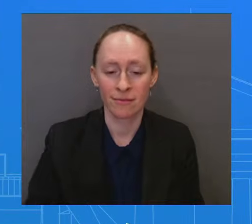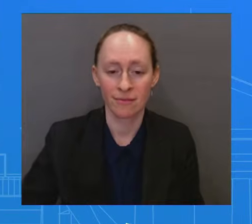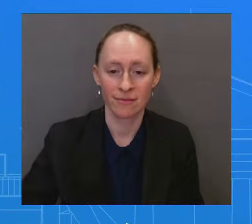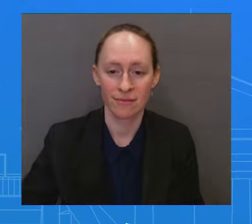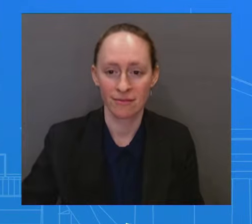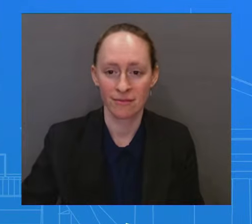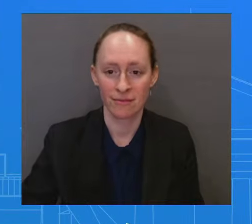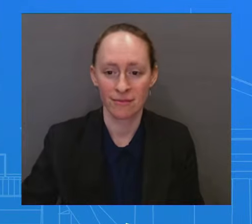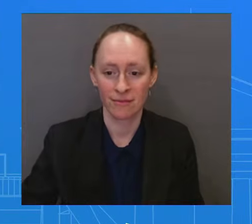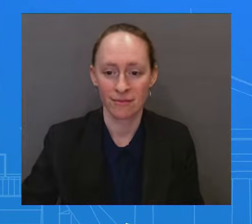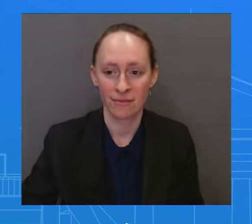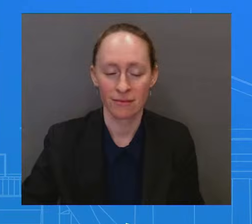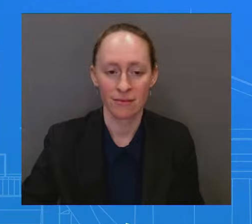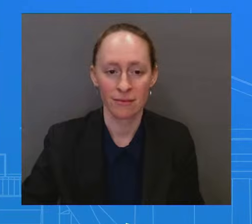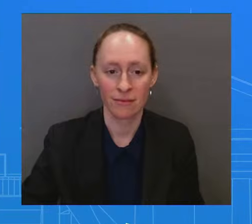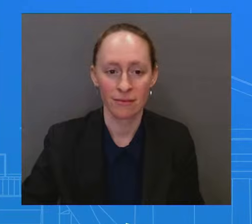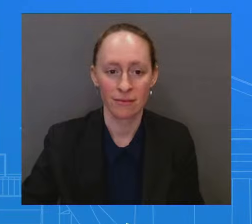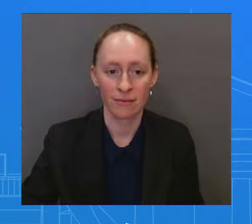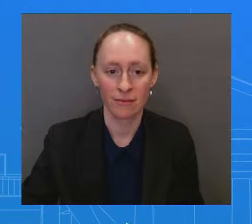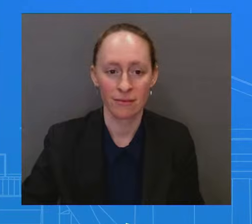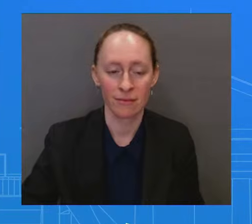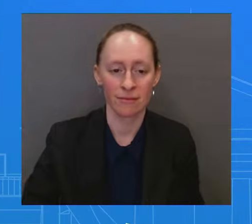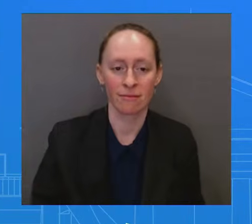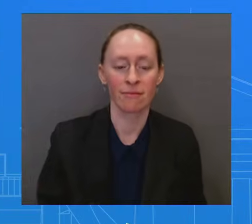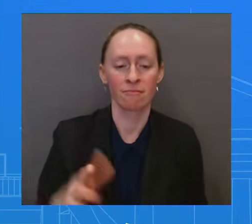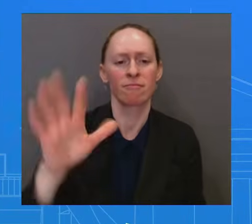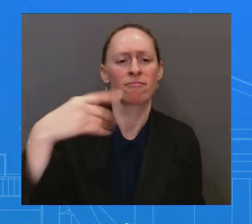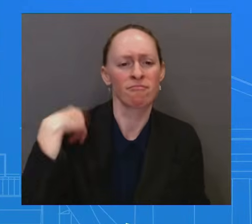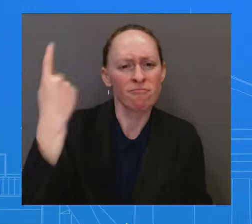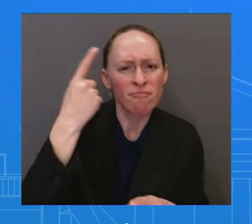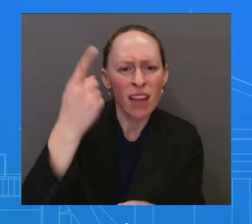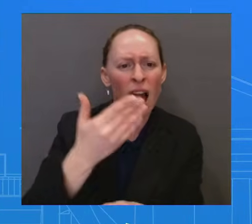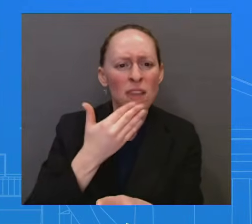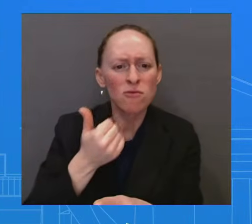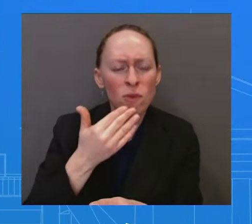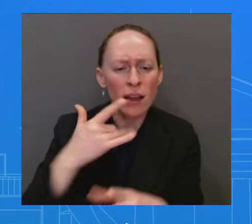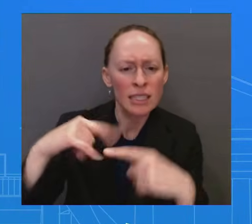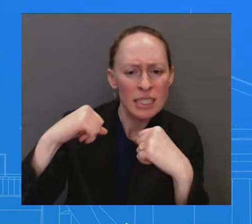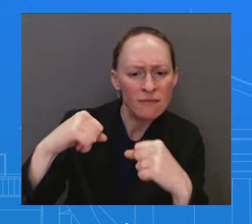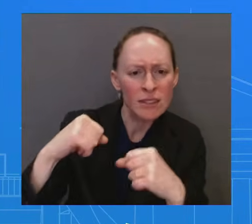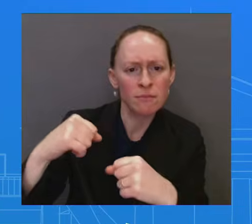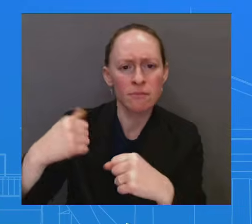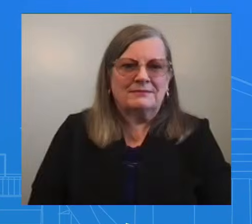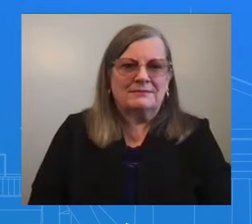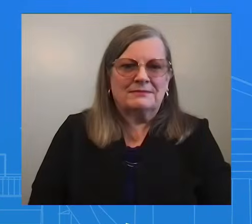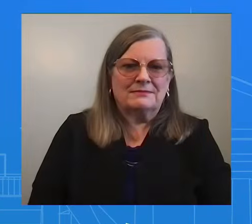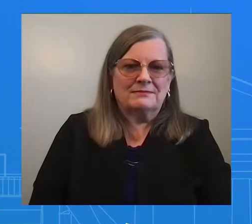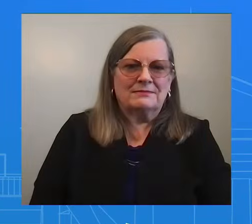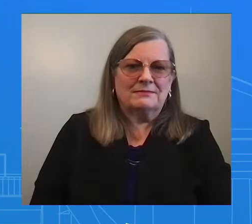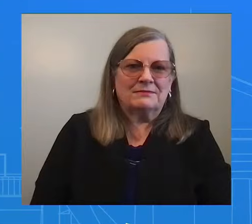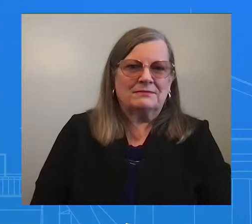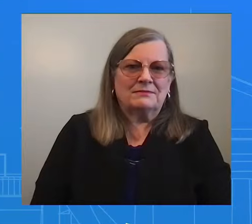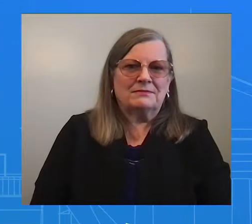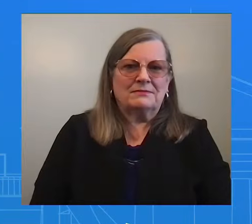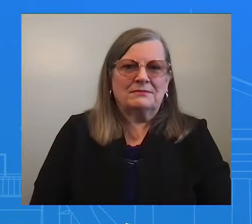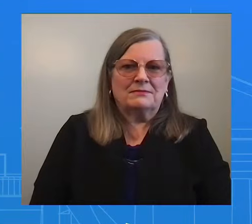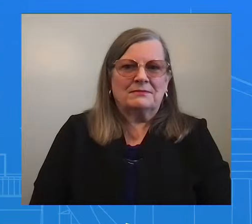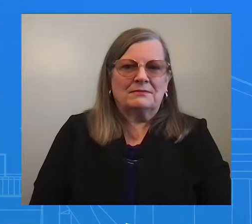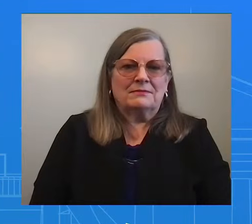to the next phase of the operation, some of the local civilians may be able to return to their homes in North Gaza. I wonder if you can give an explanation